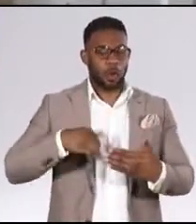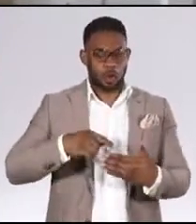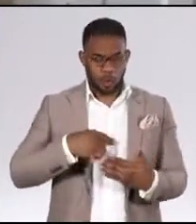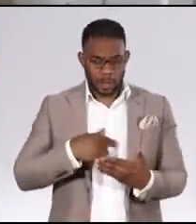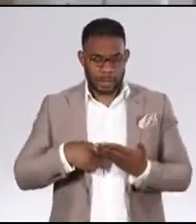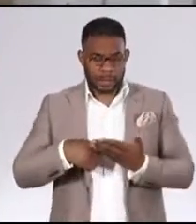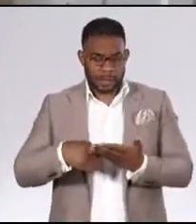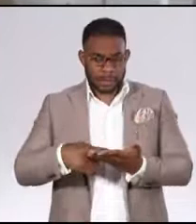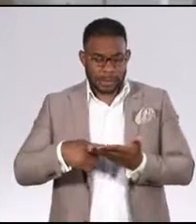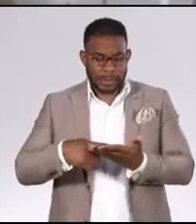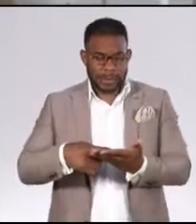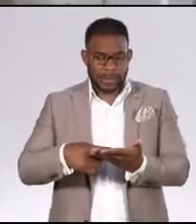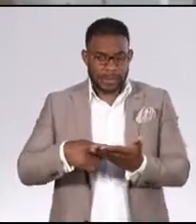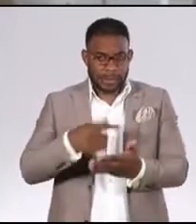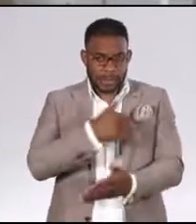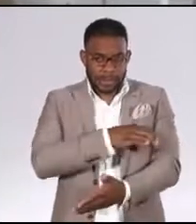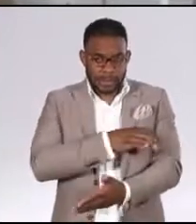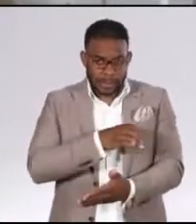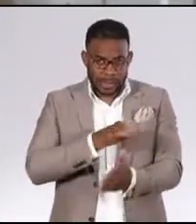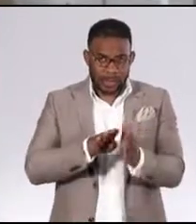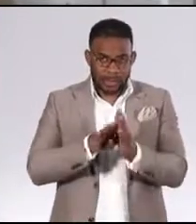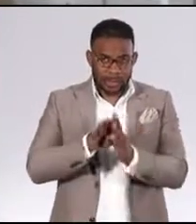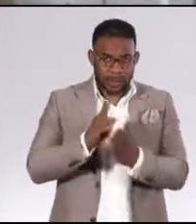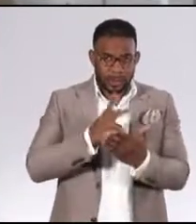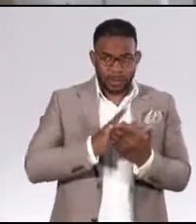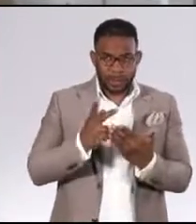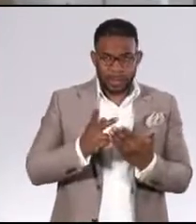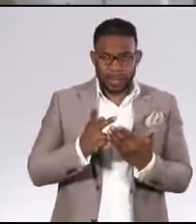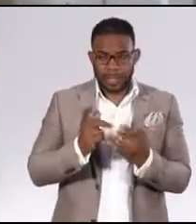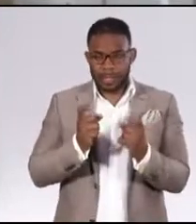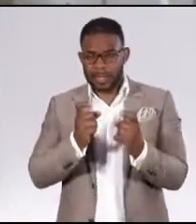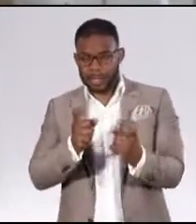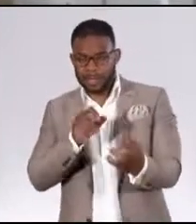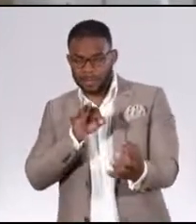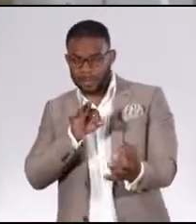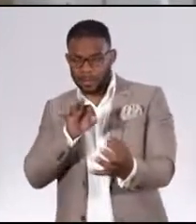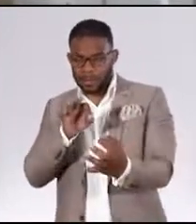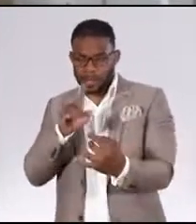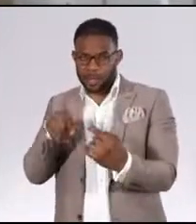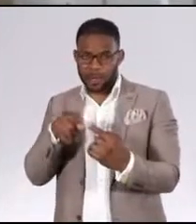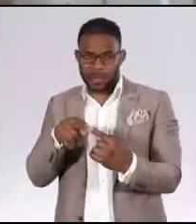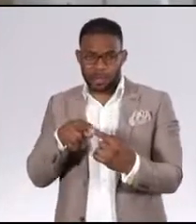the clinical development programs and give feedback about how we think